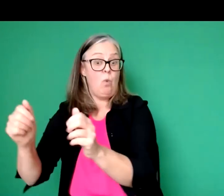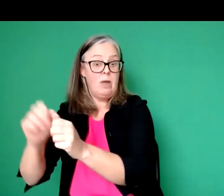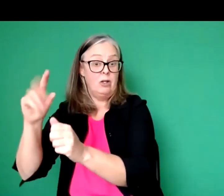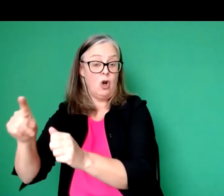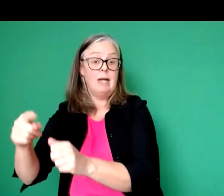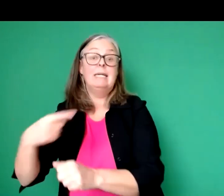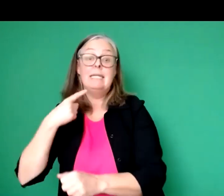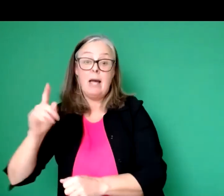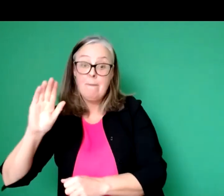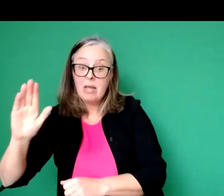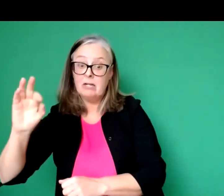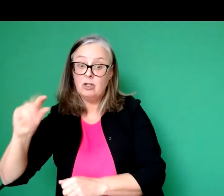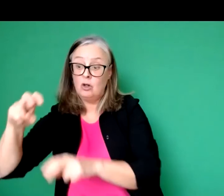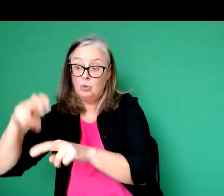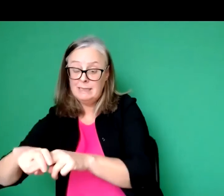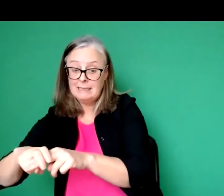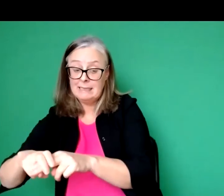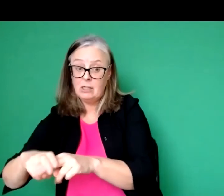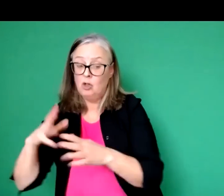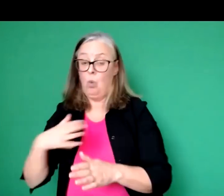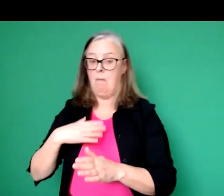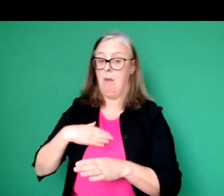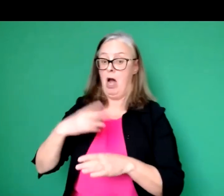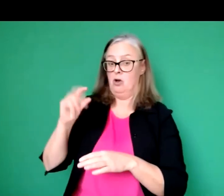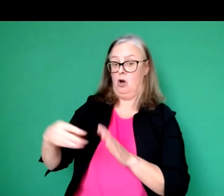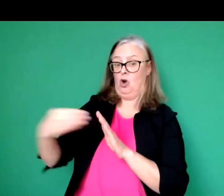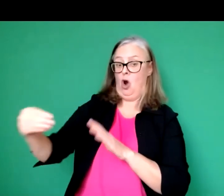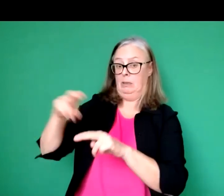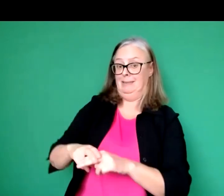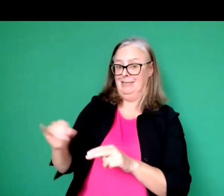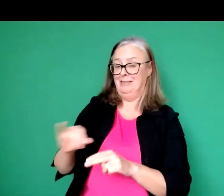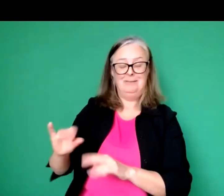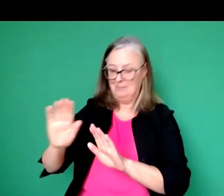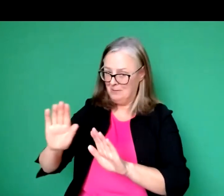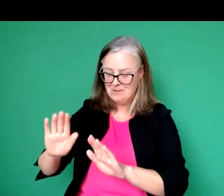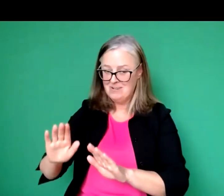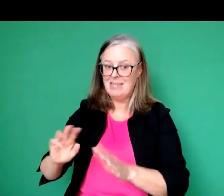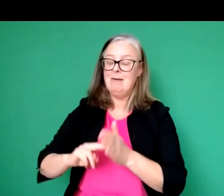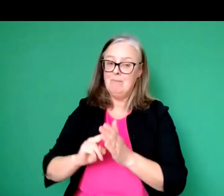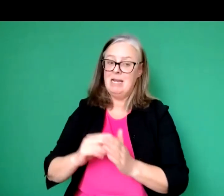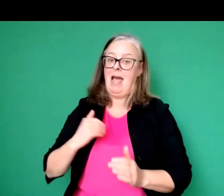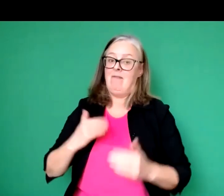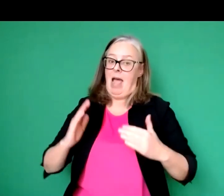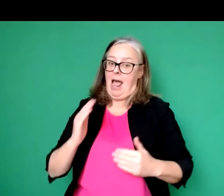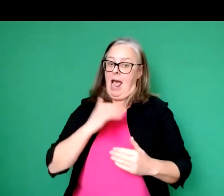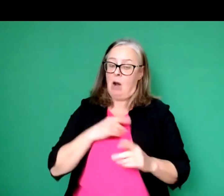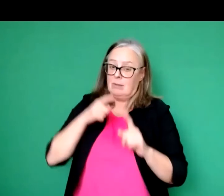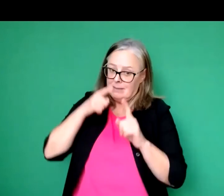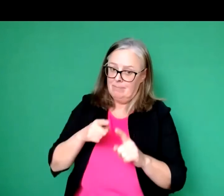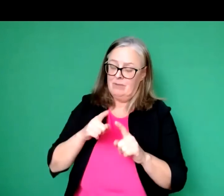so there's this distinction in the commands that we that we use for for uh training our dogs and